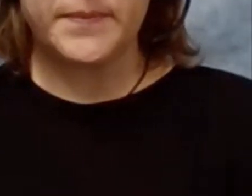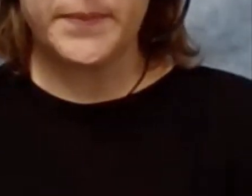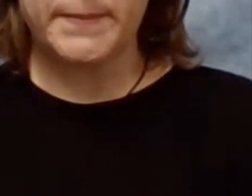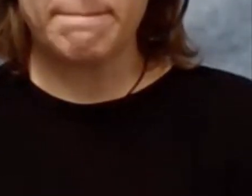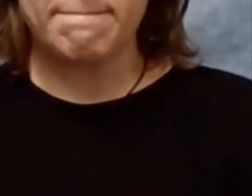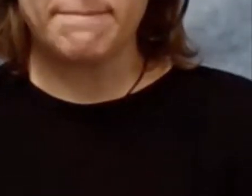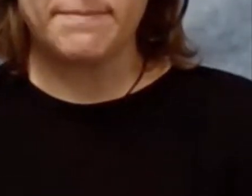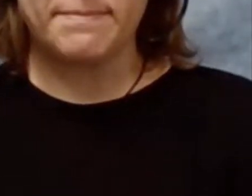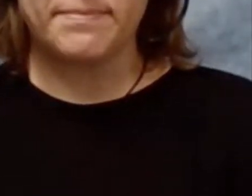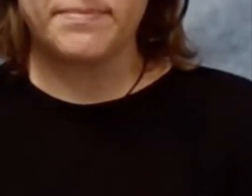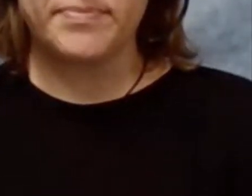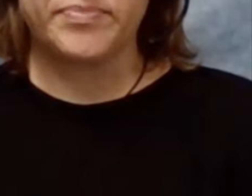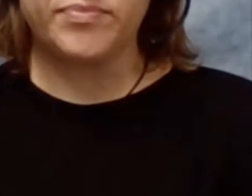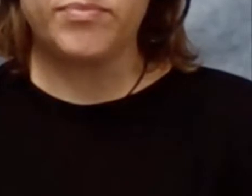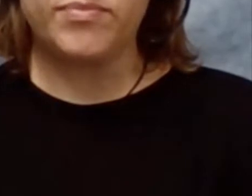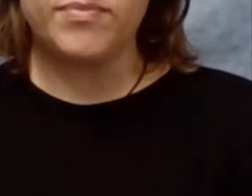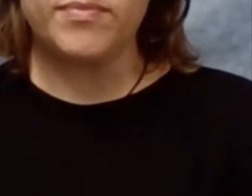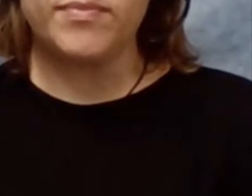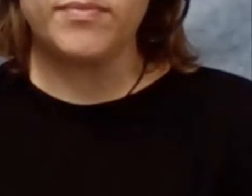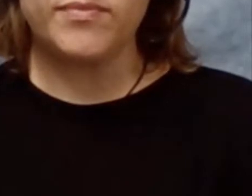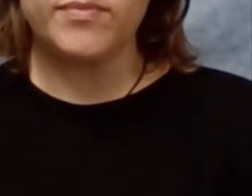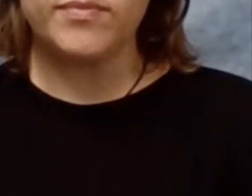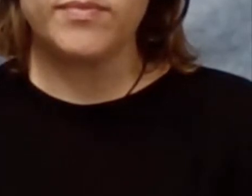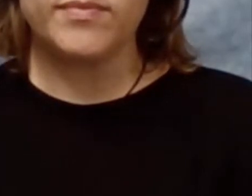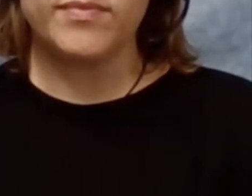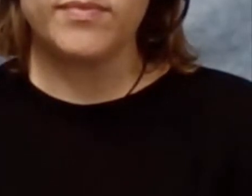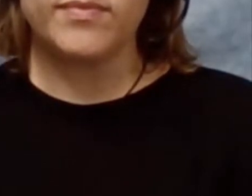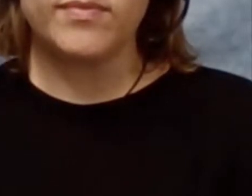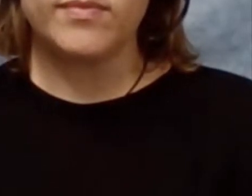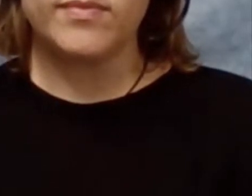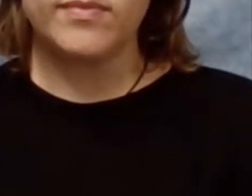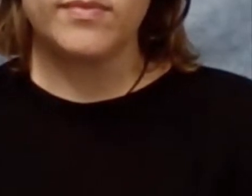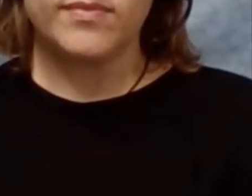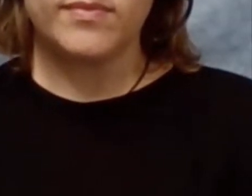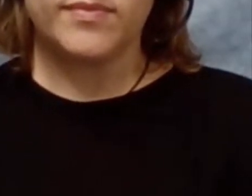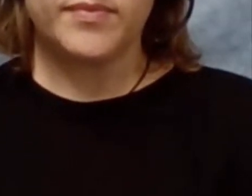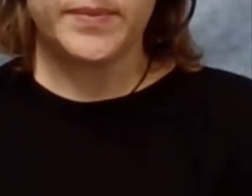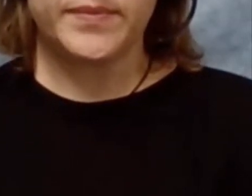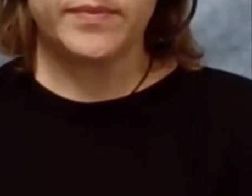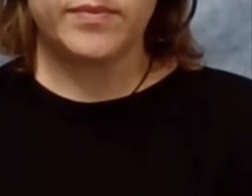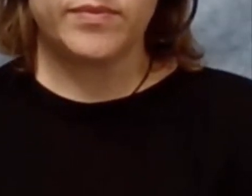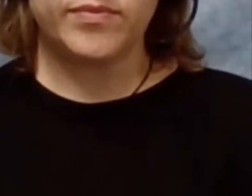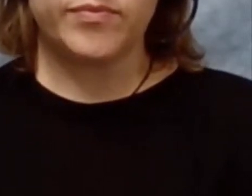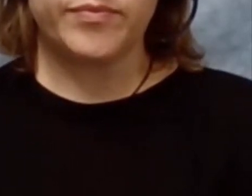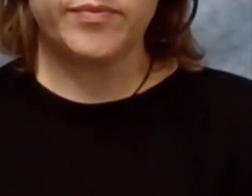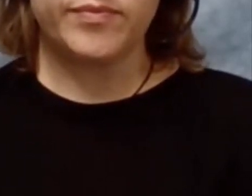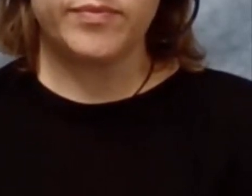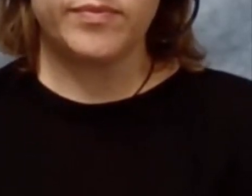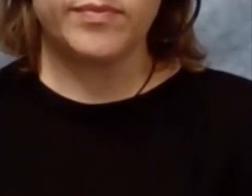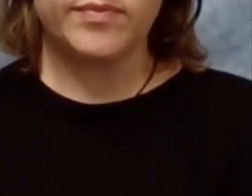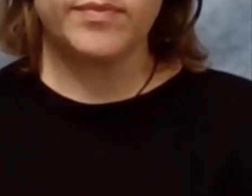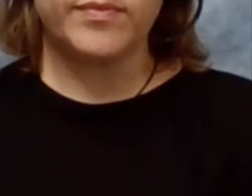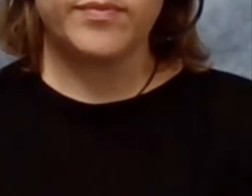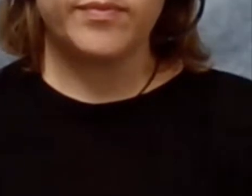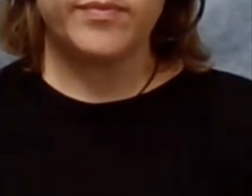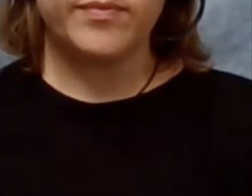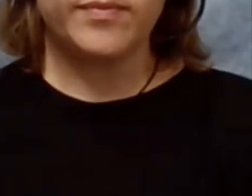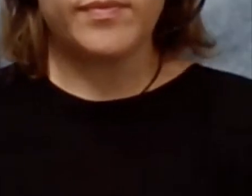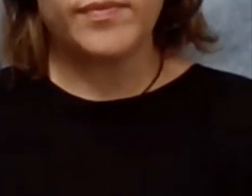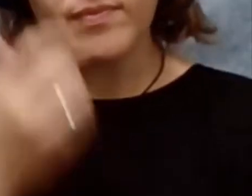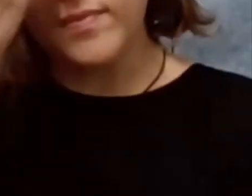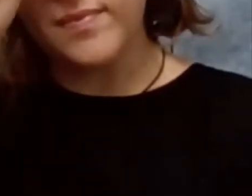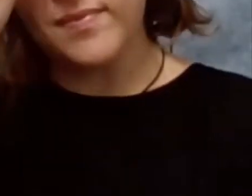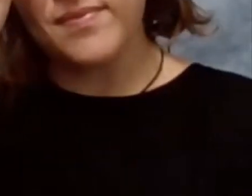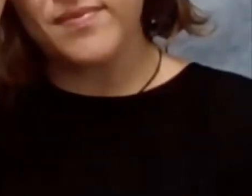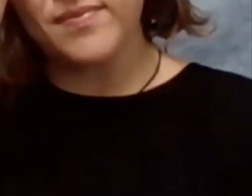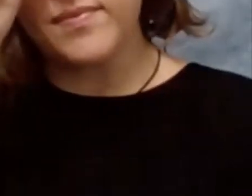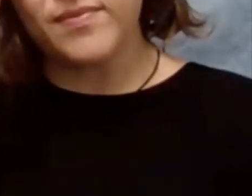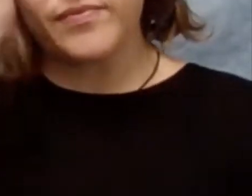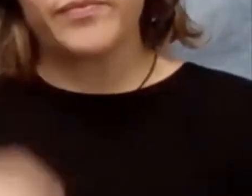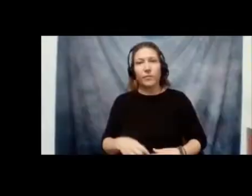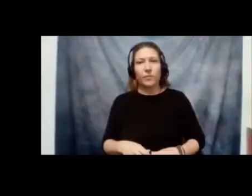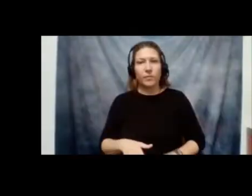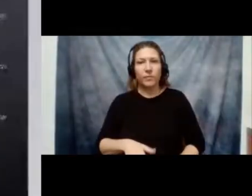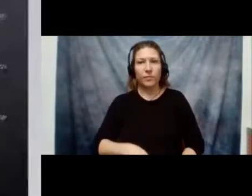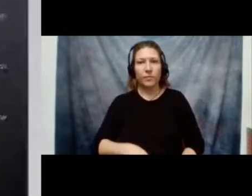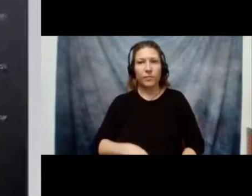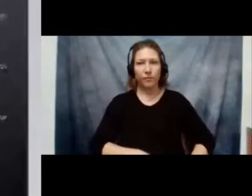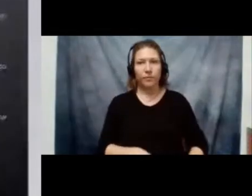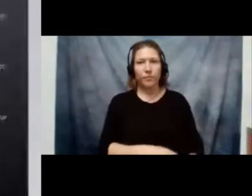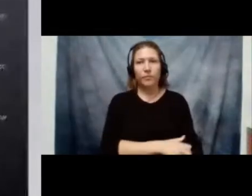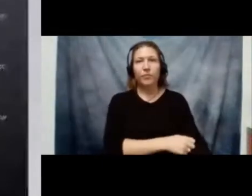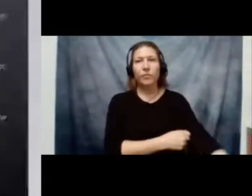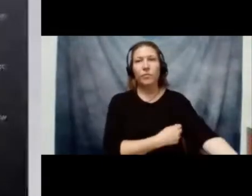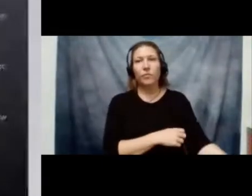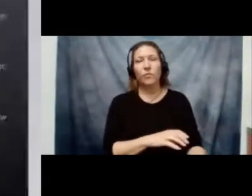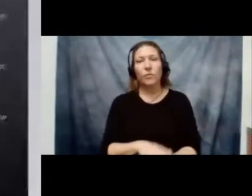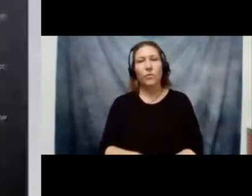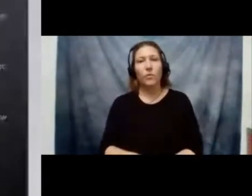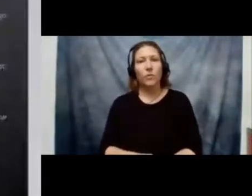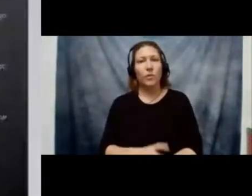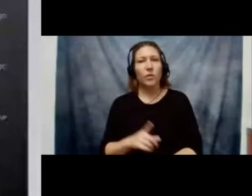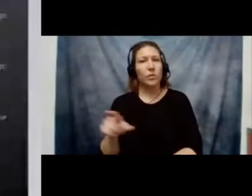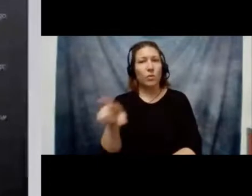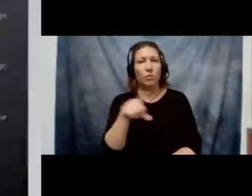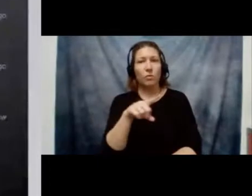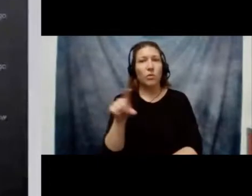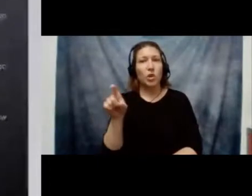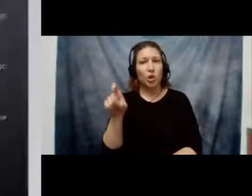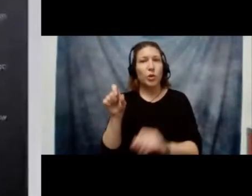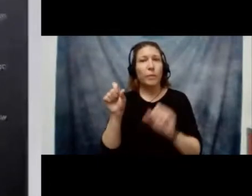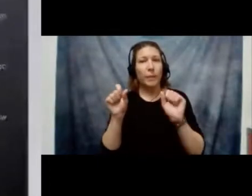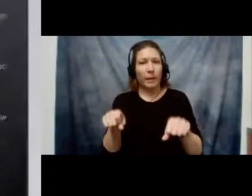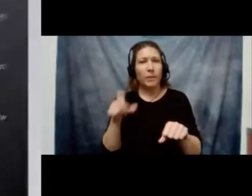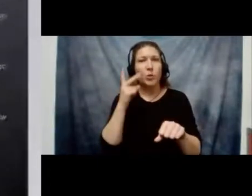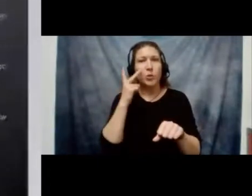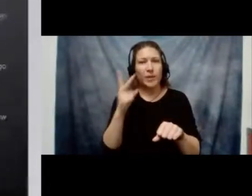okay and so everybody should be able to see a screenshot can you just give me a visual